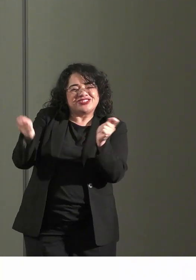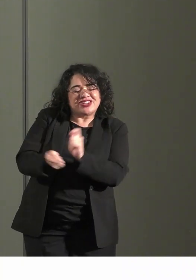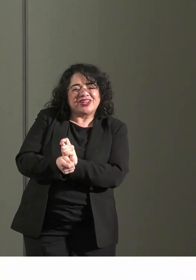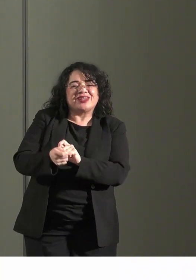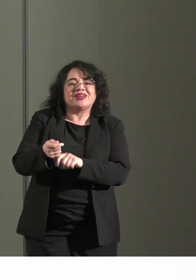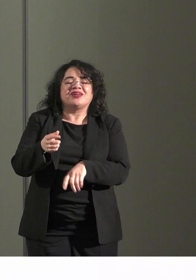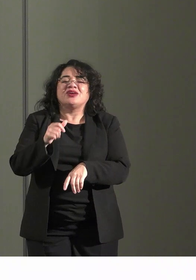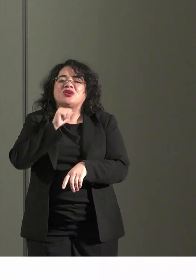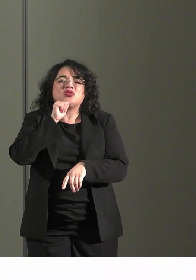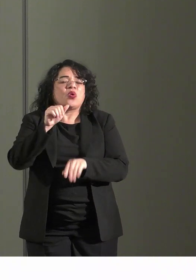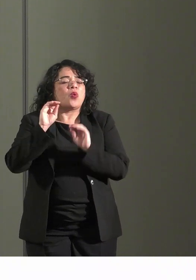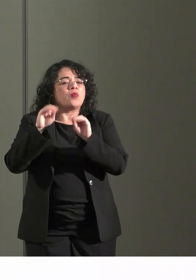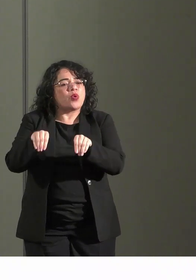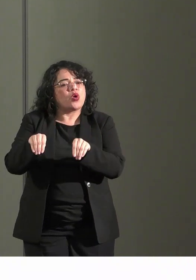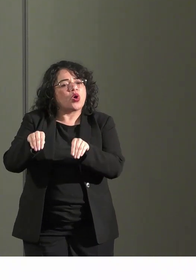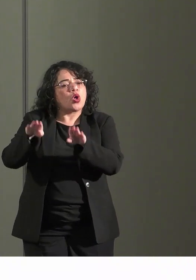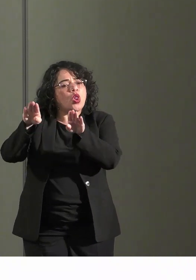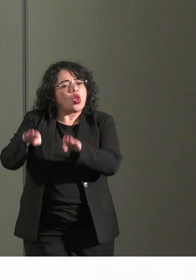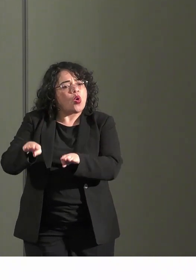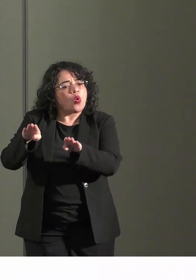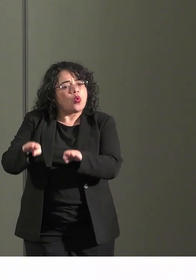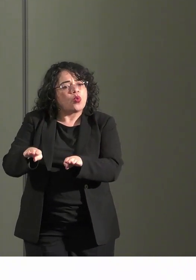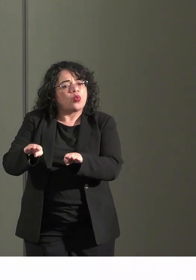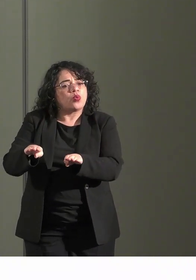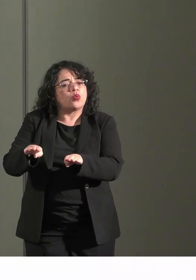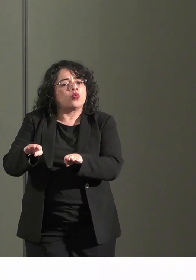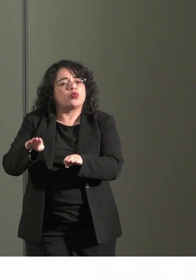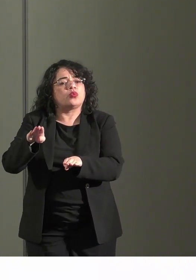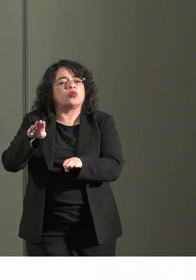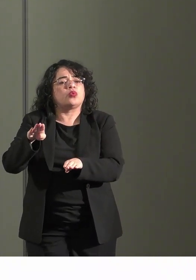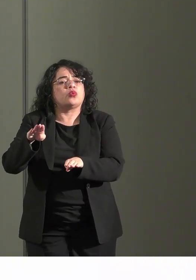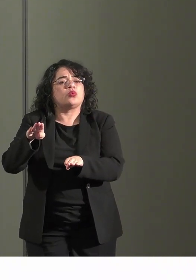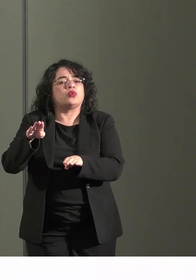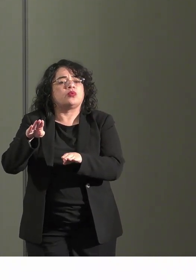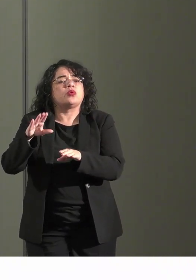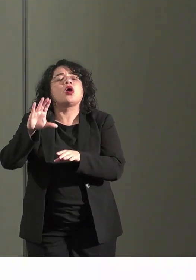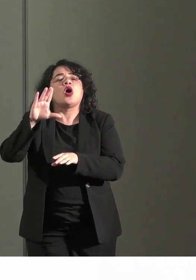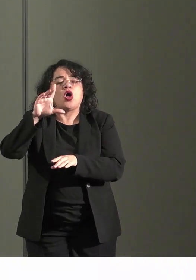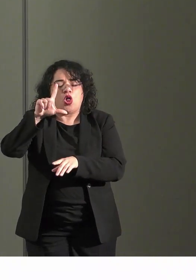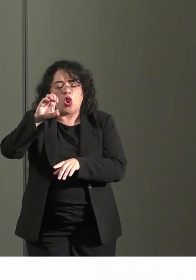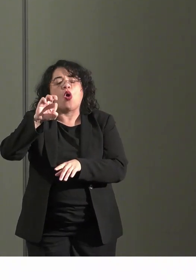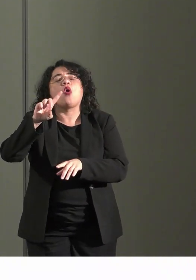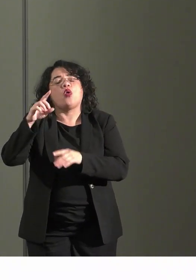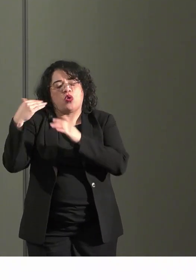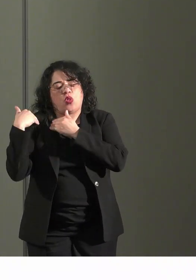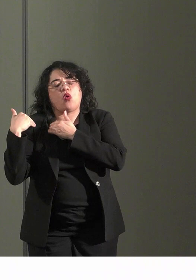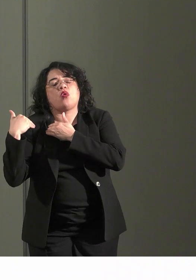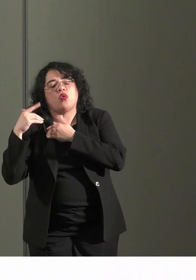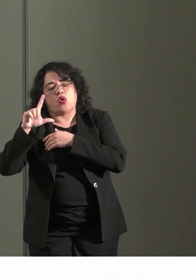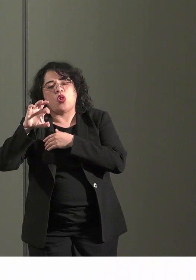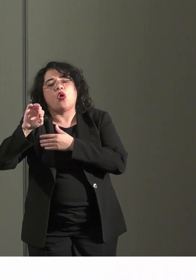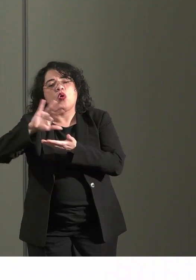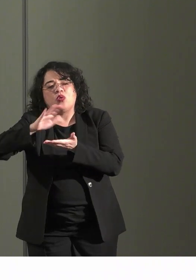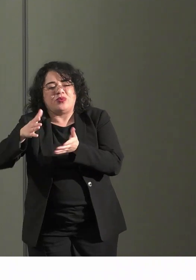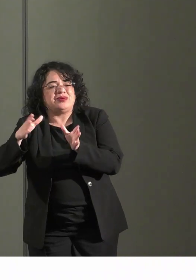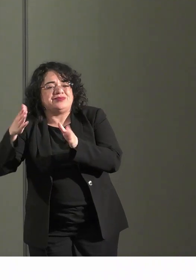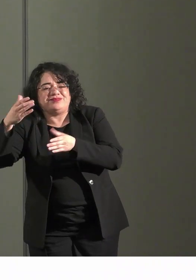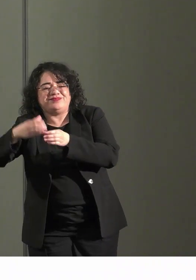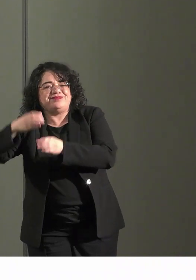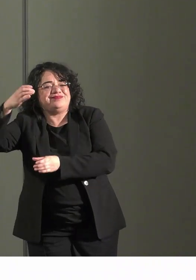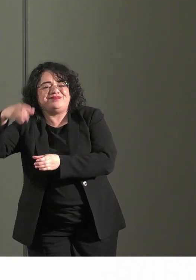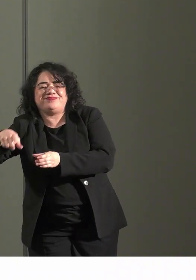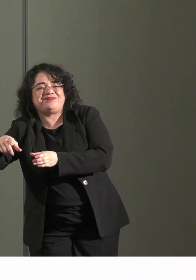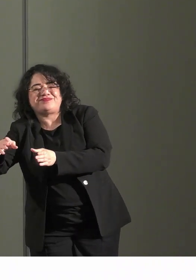this part you need to expand it in the future. We will put legislation that cost neutral.